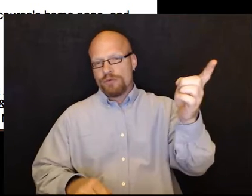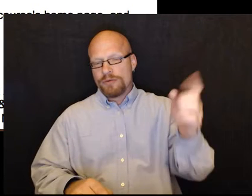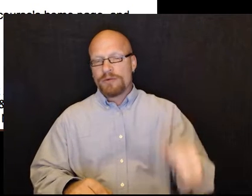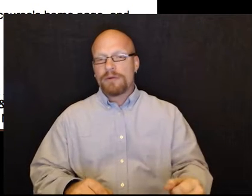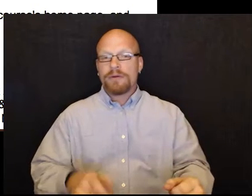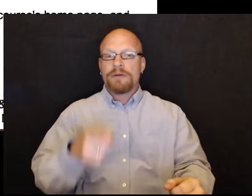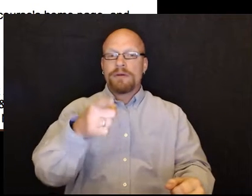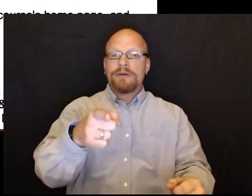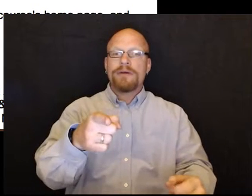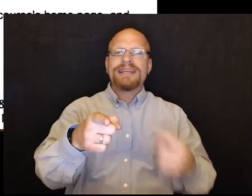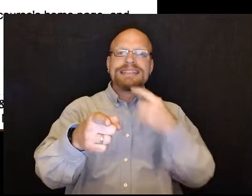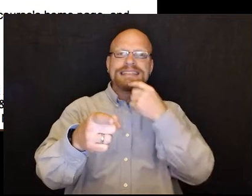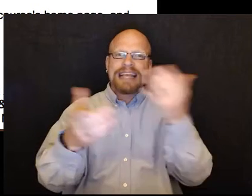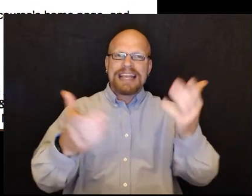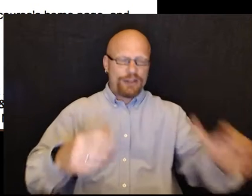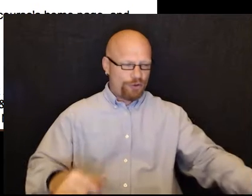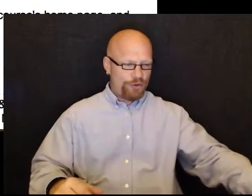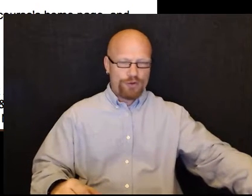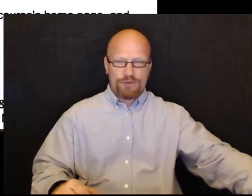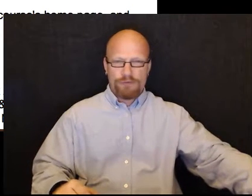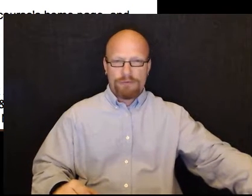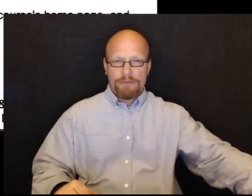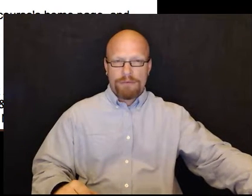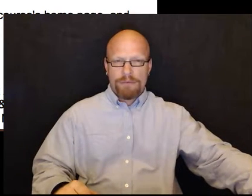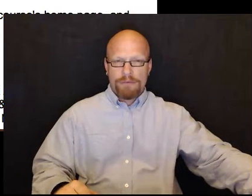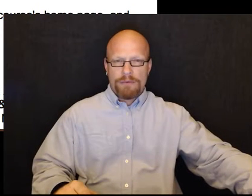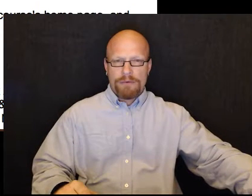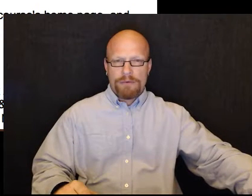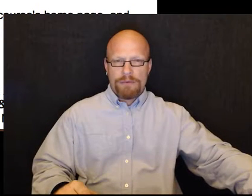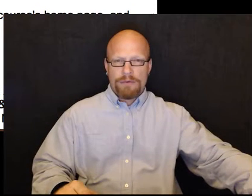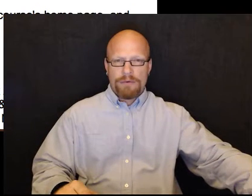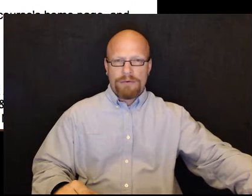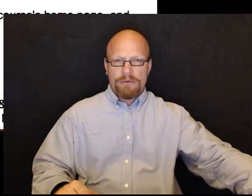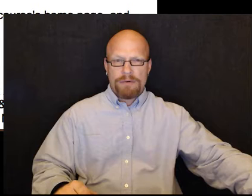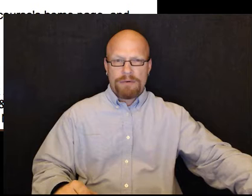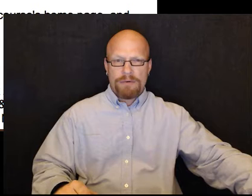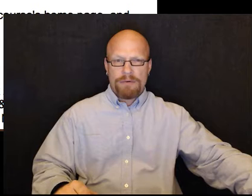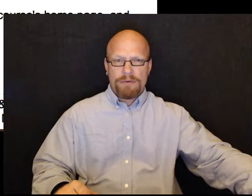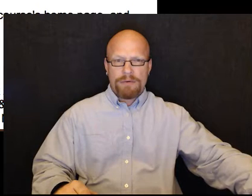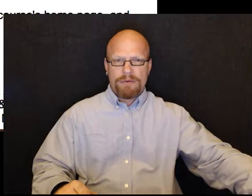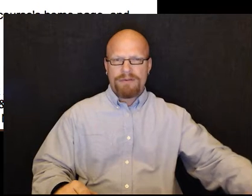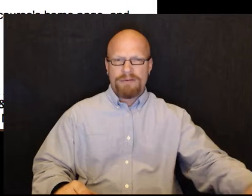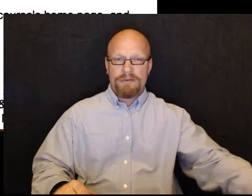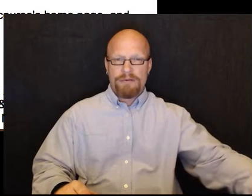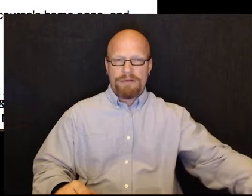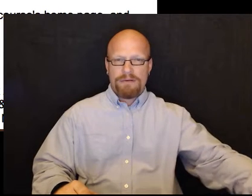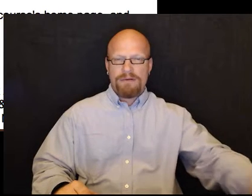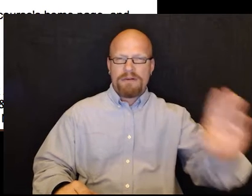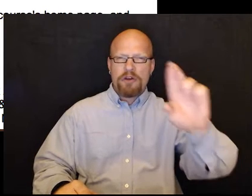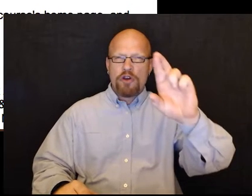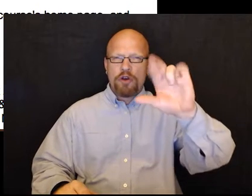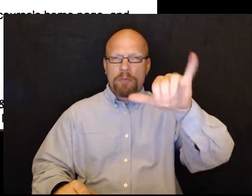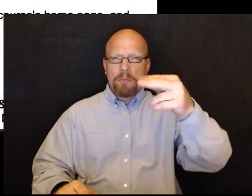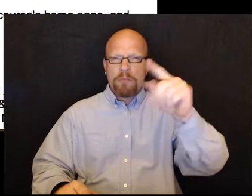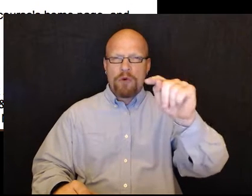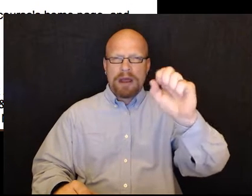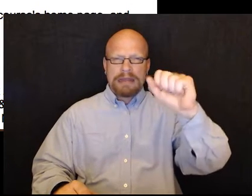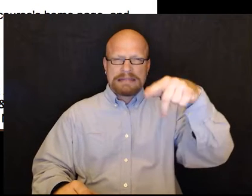who owns the MML and owns the book you'll see here it's bright space